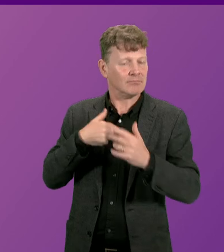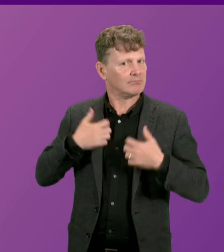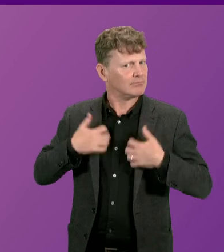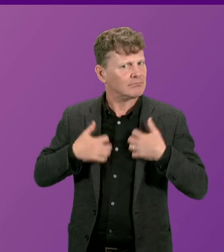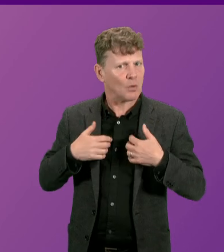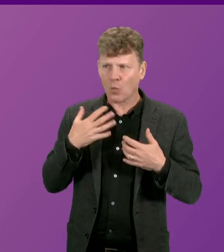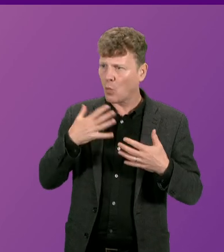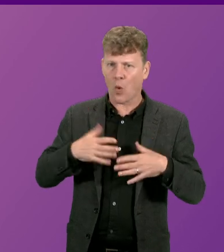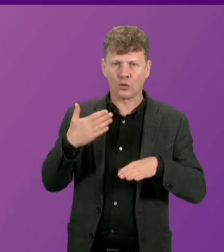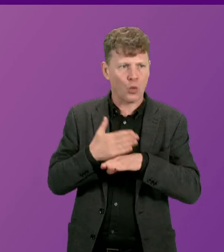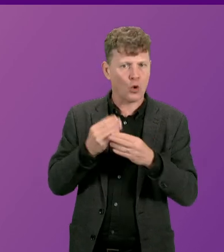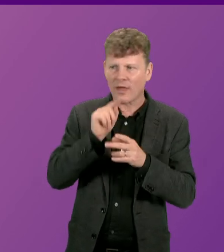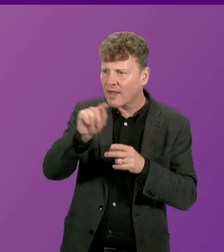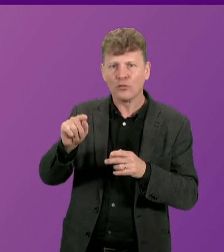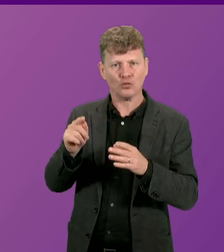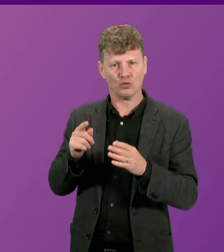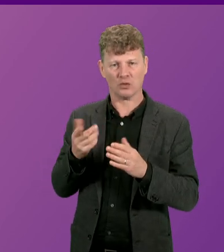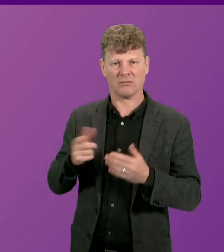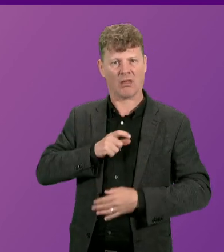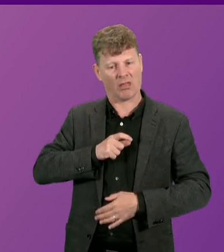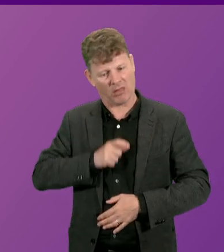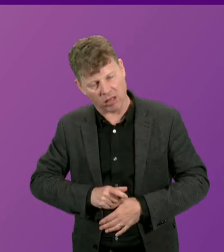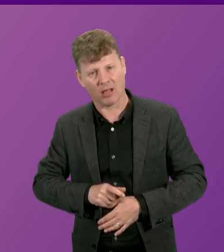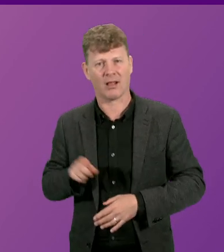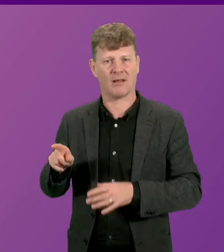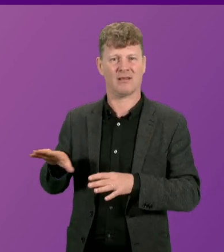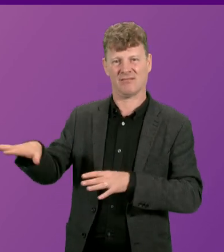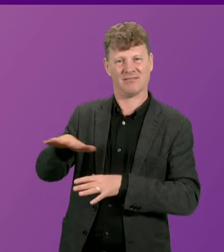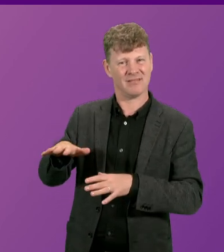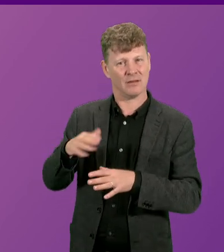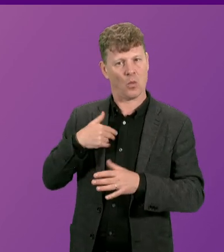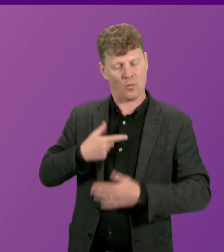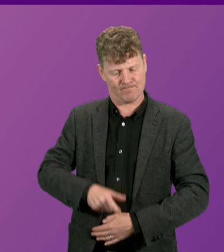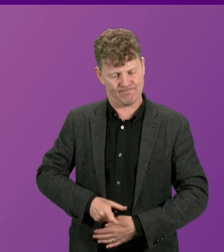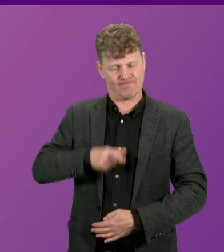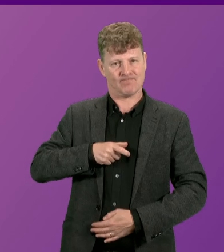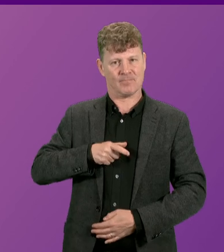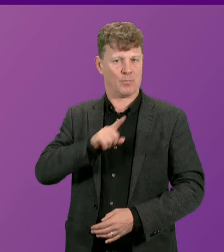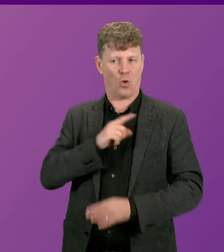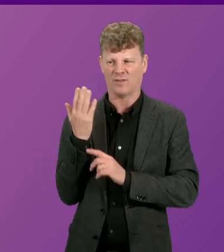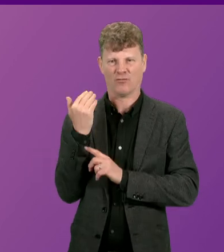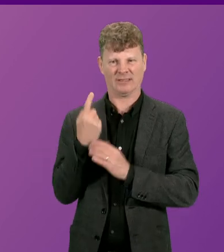to help to restore the confidence that has been damaged in light of recent events. The Scottish